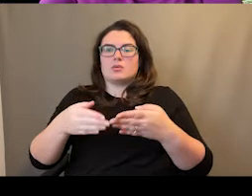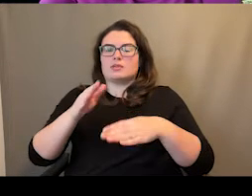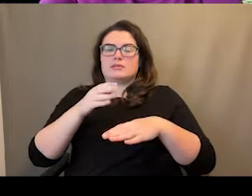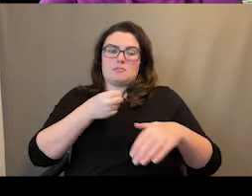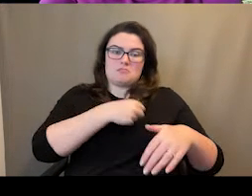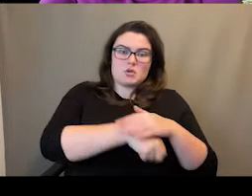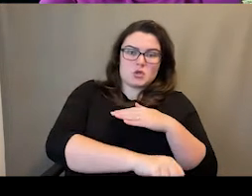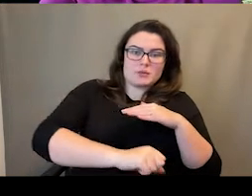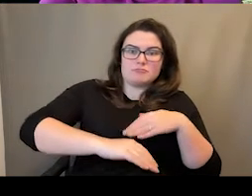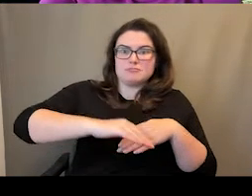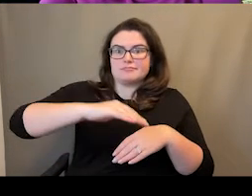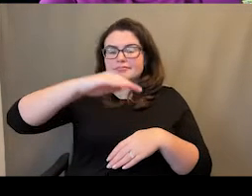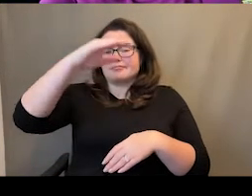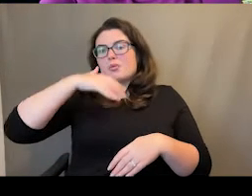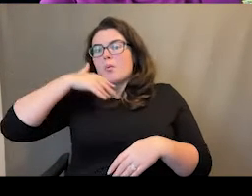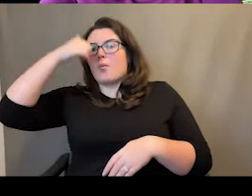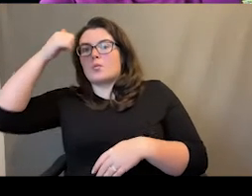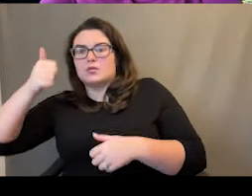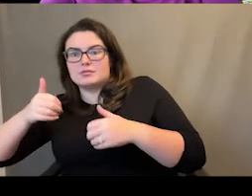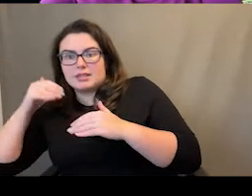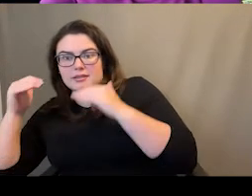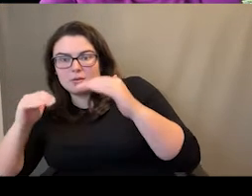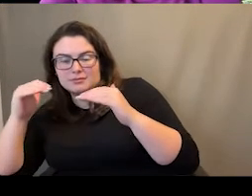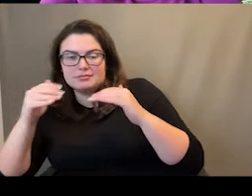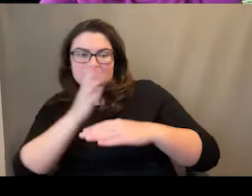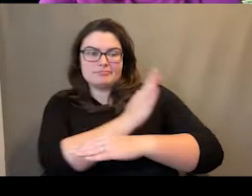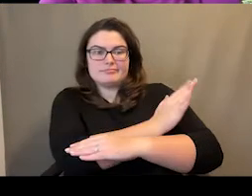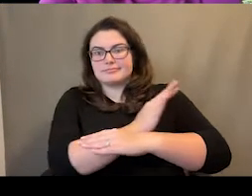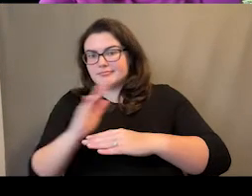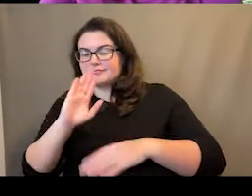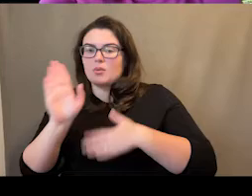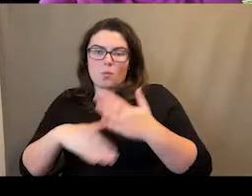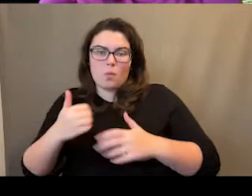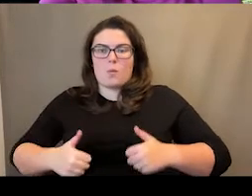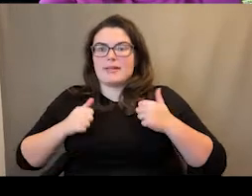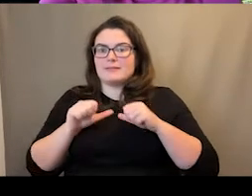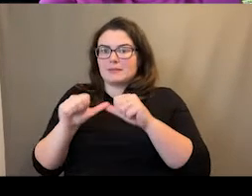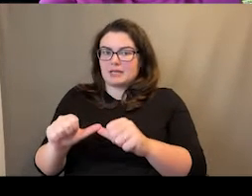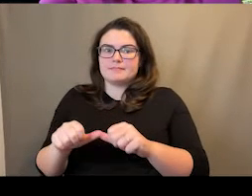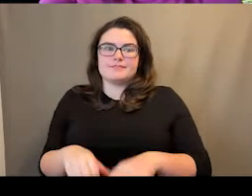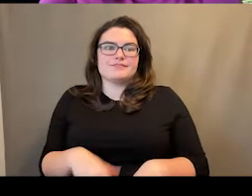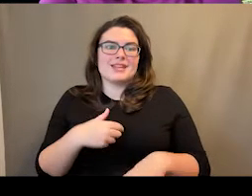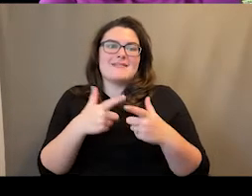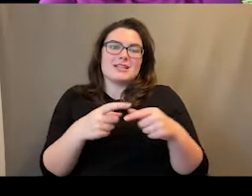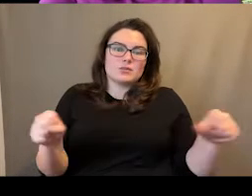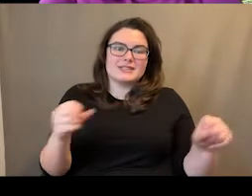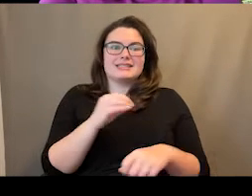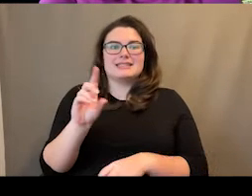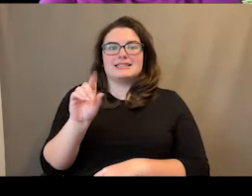through older adults the entire lifespan. We have linguistics and dynamic language infrastructure.